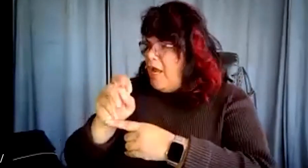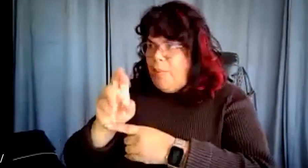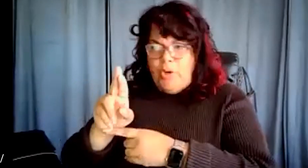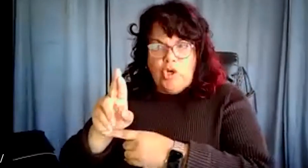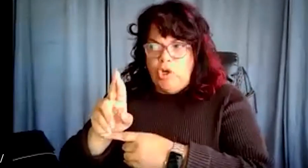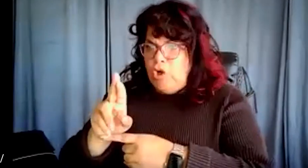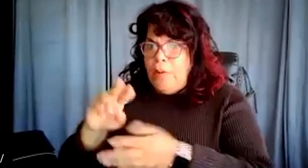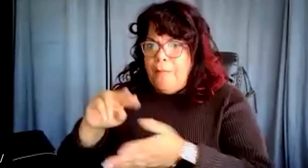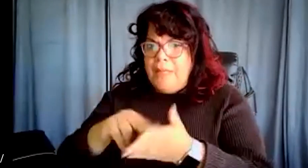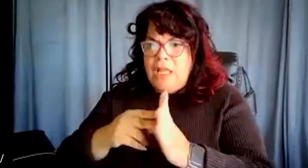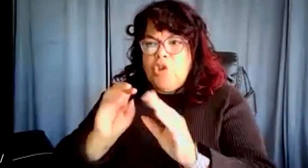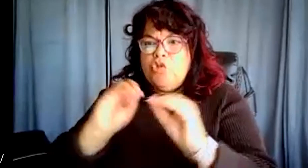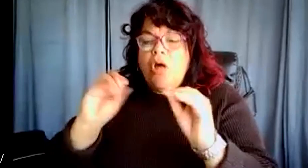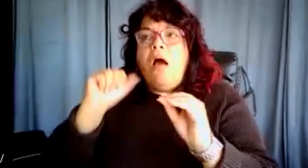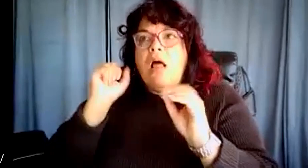There's so much out there about disability.